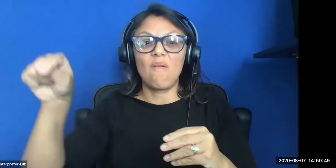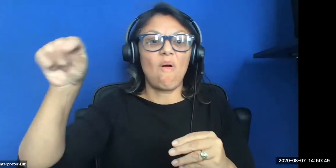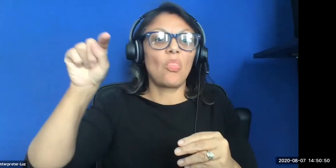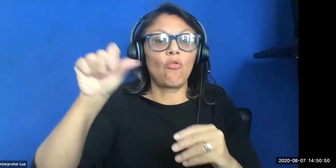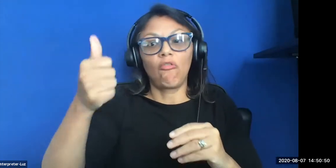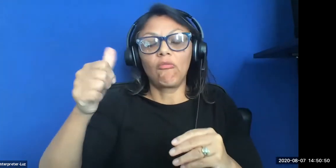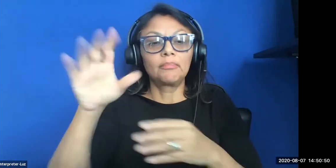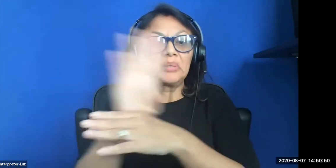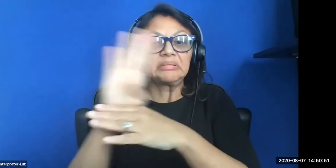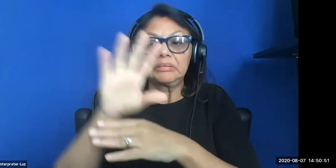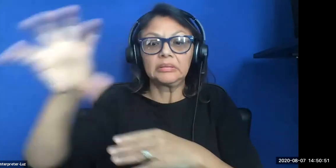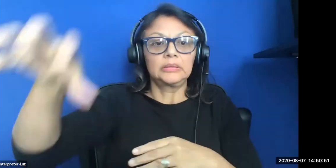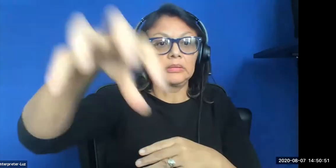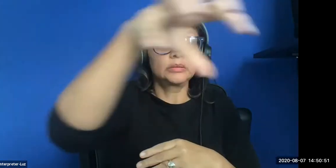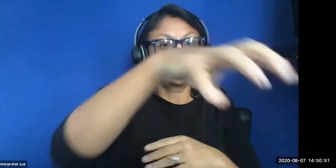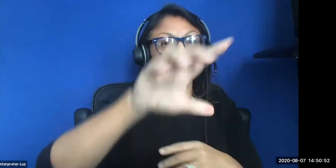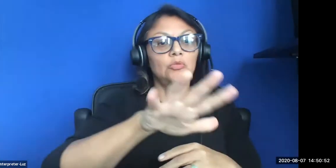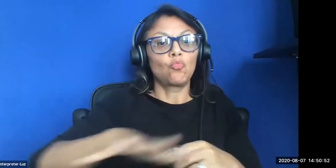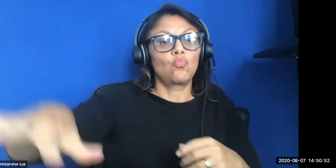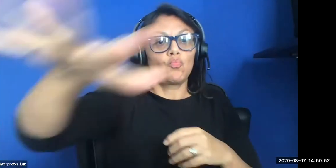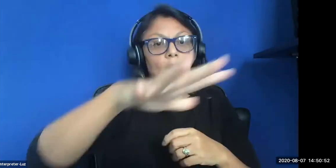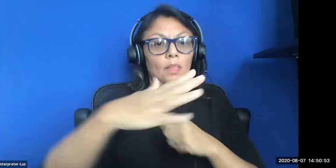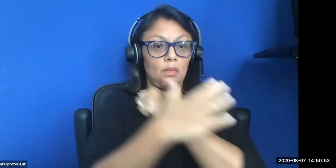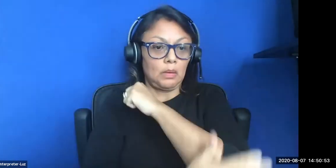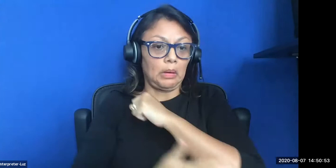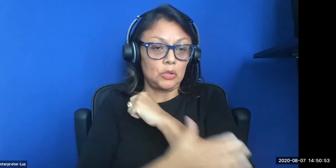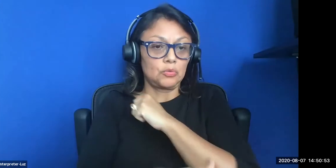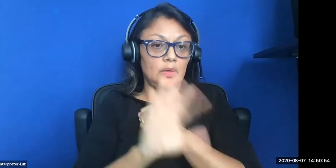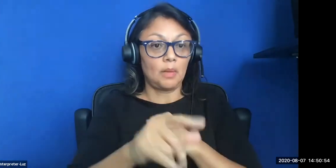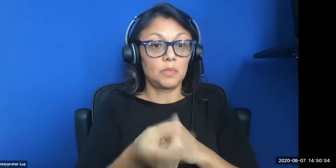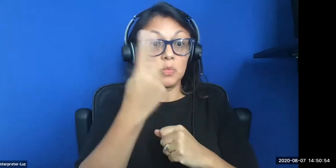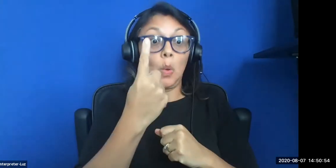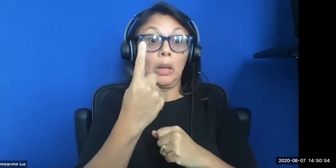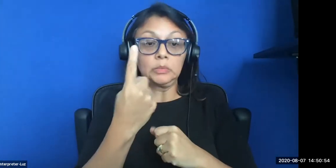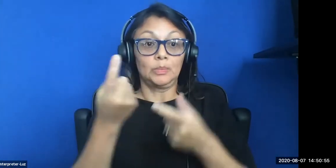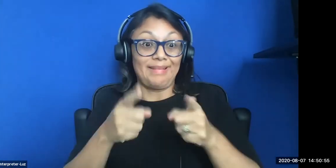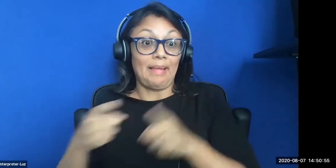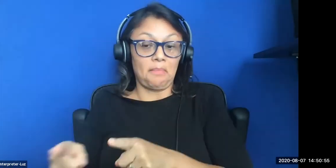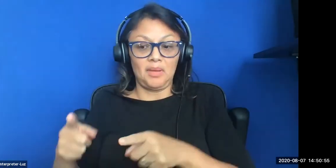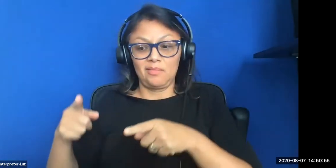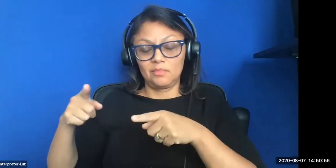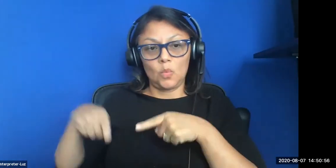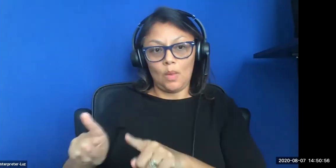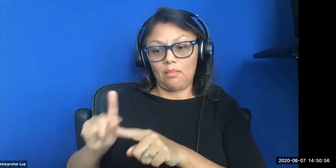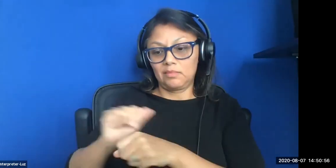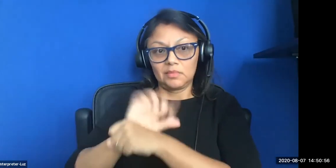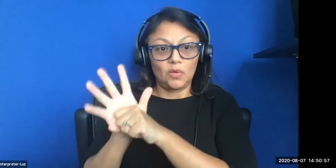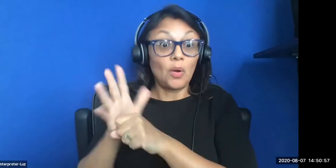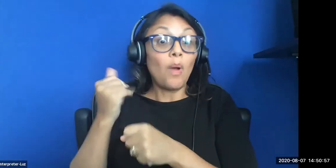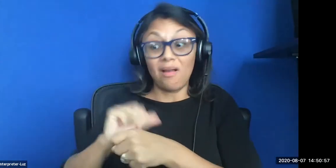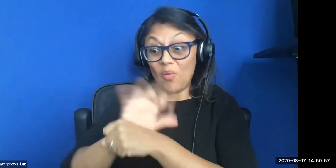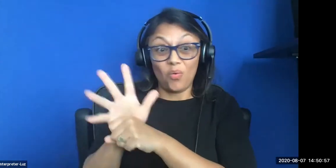Channelle Charest: So that's one initiative that kind of was in response to Kobe, and it's still going because Cove, it is still going. Also, because we're in a food desert.